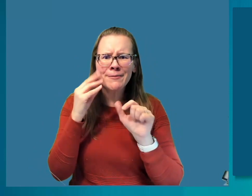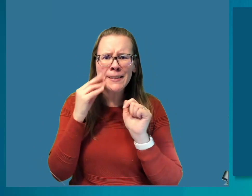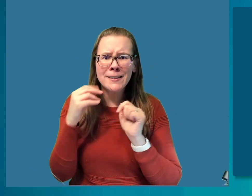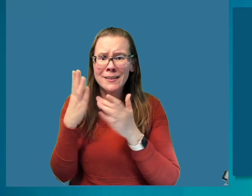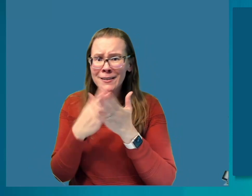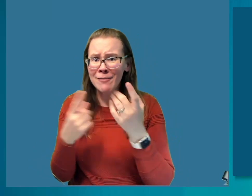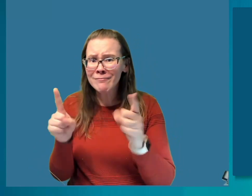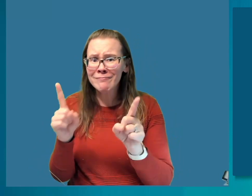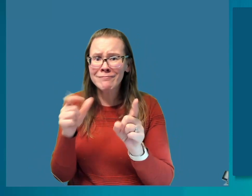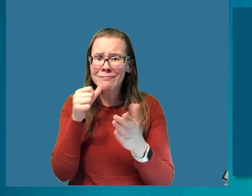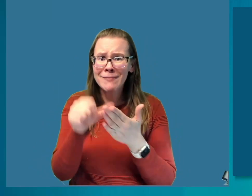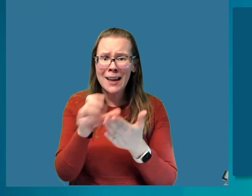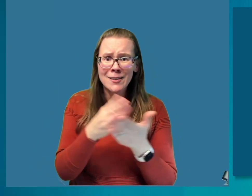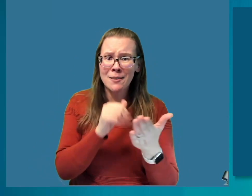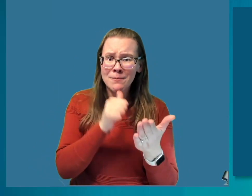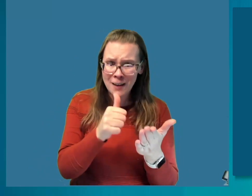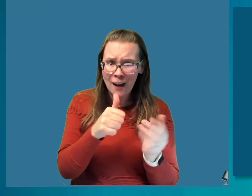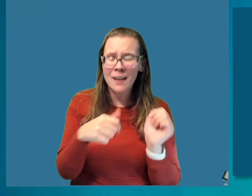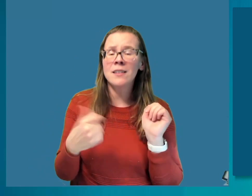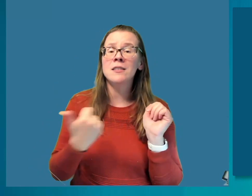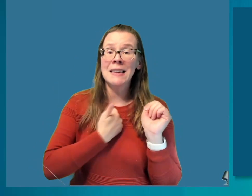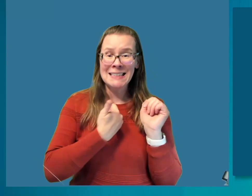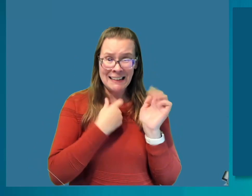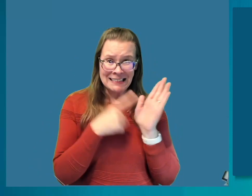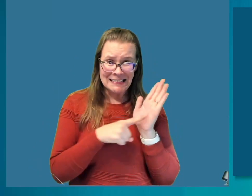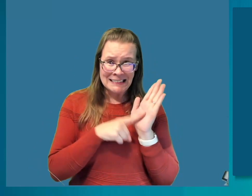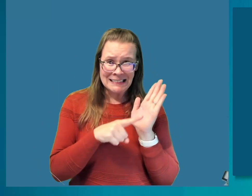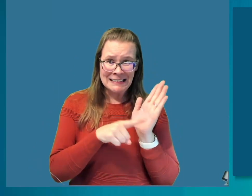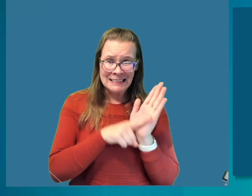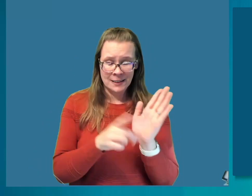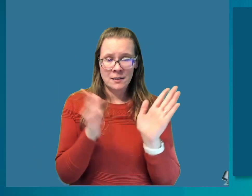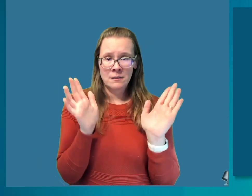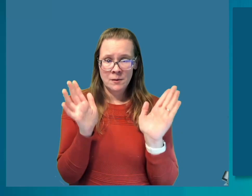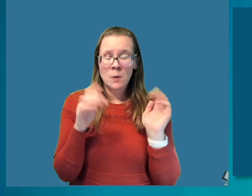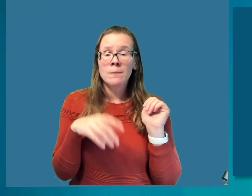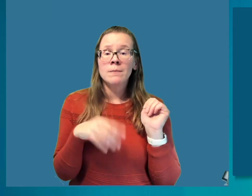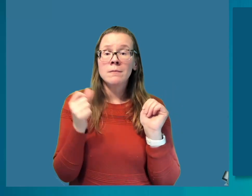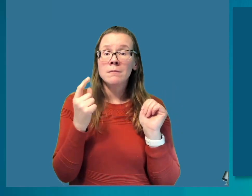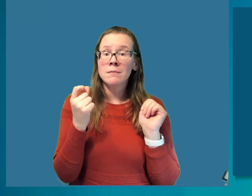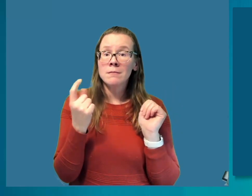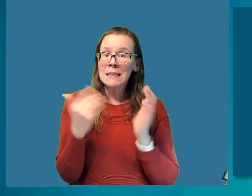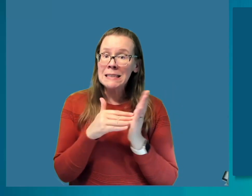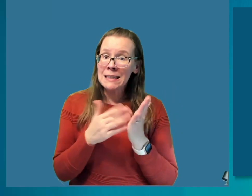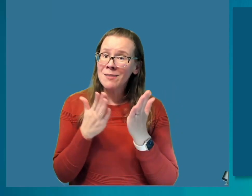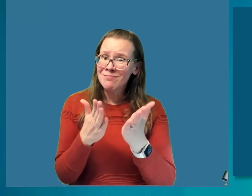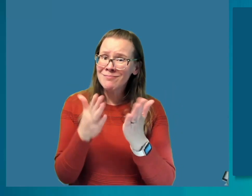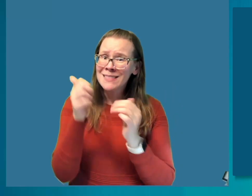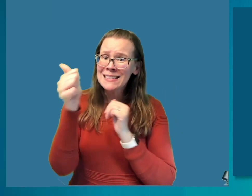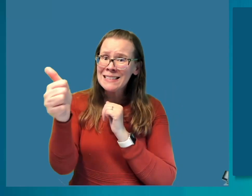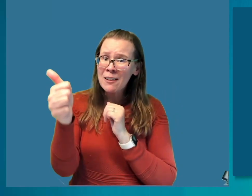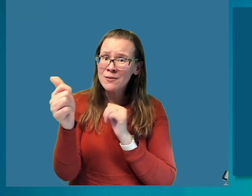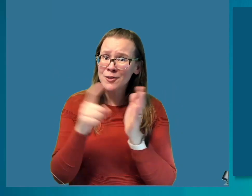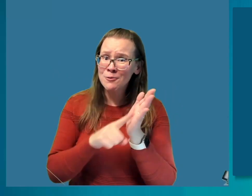pay extra money to get them delivered. And it's it's pretty confusing and unclear why